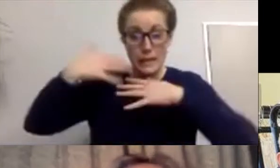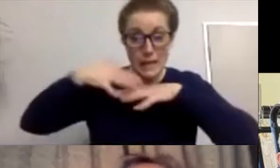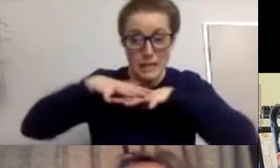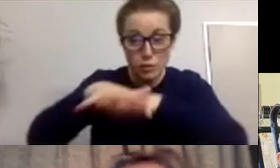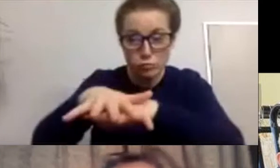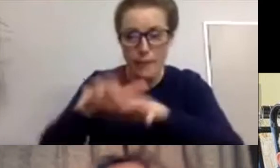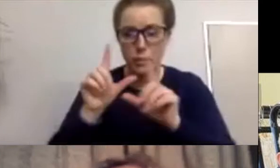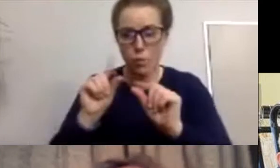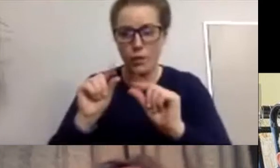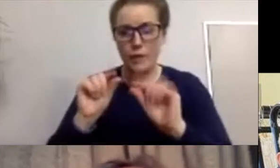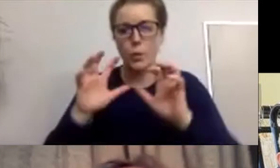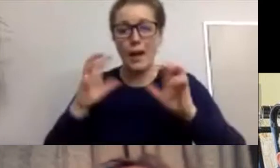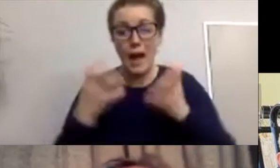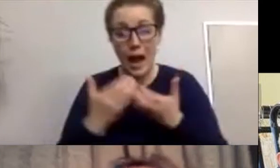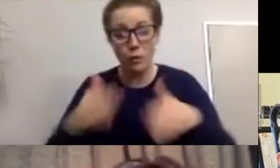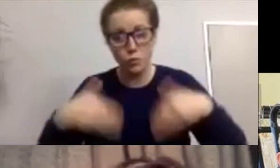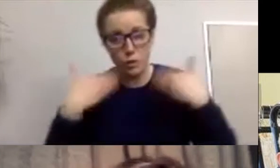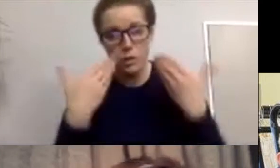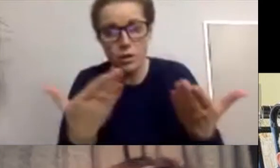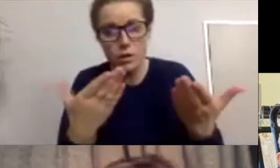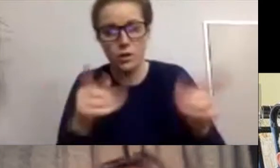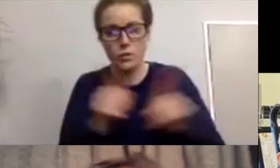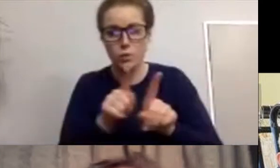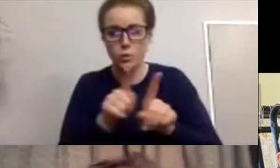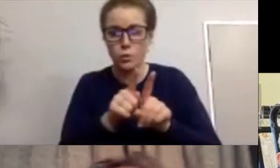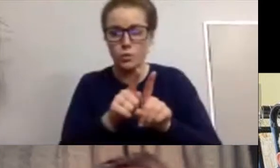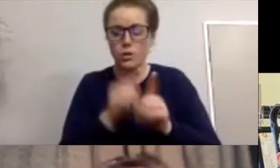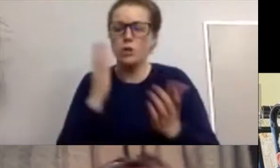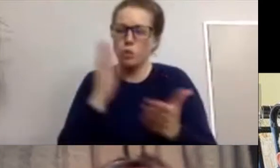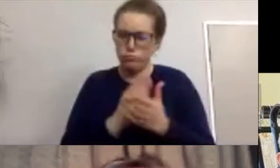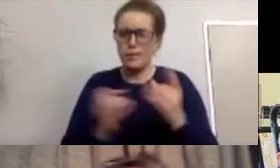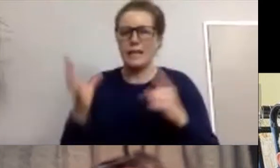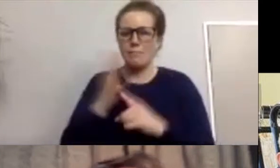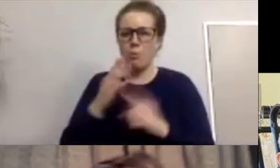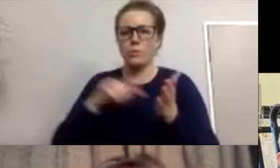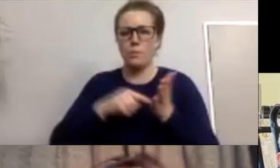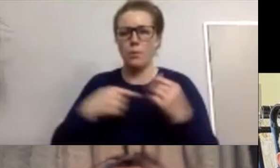how they do this. So that was a very important point when that got all signed